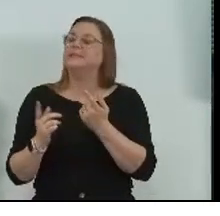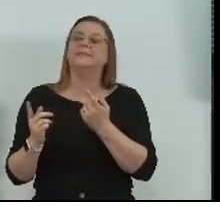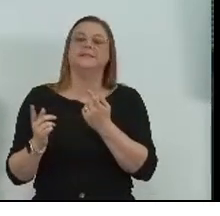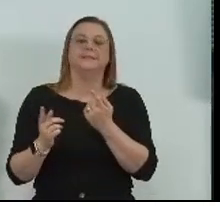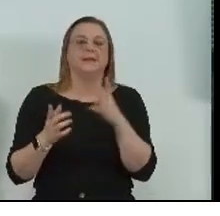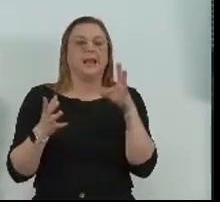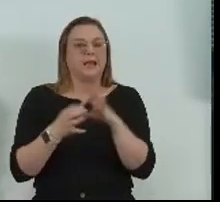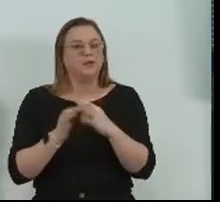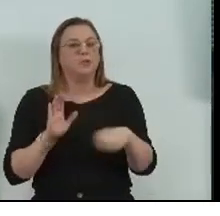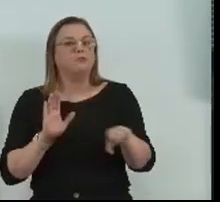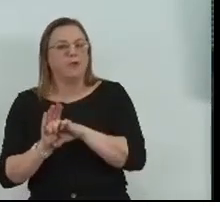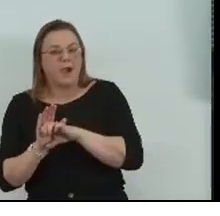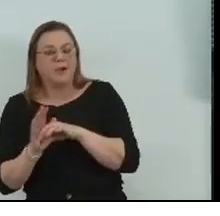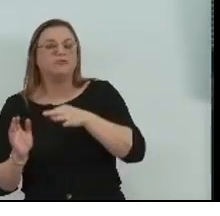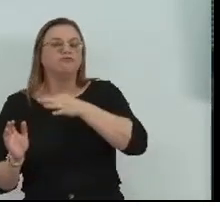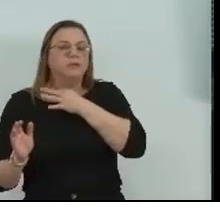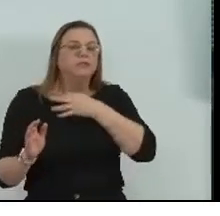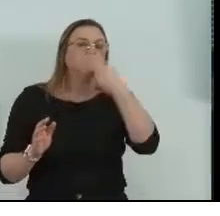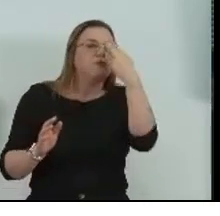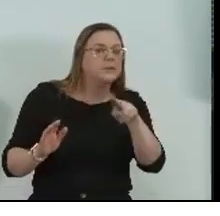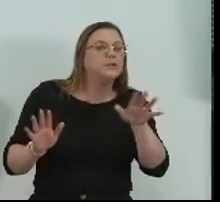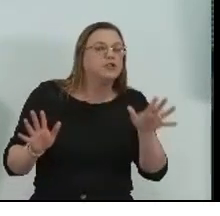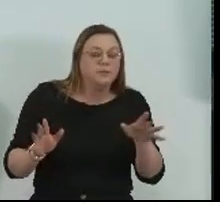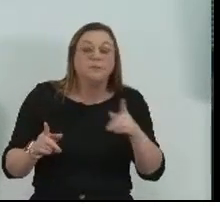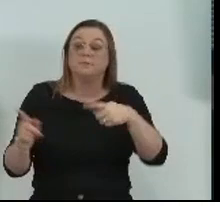brand and risk and reputation, just to just to think for those of you who didn't join